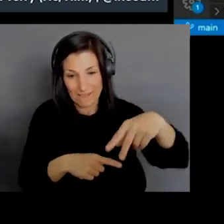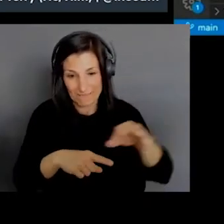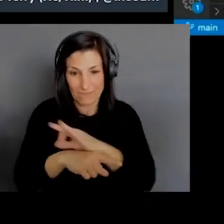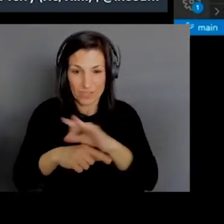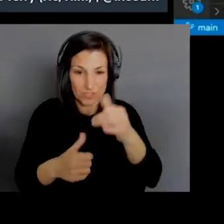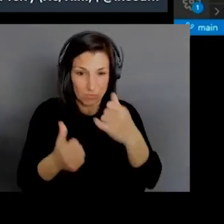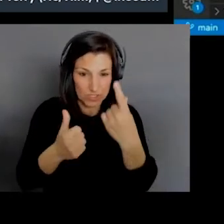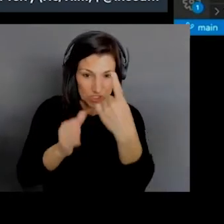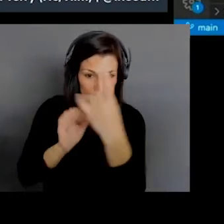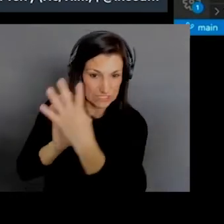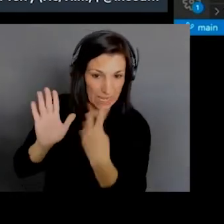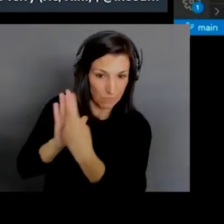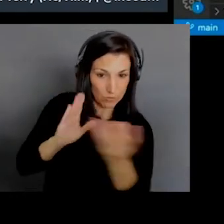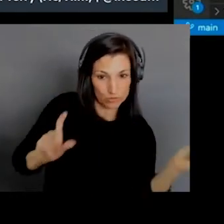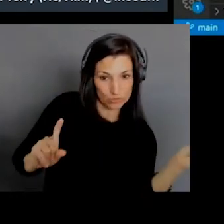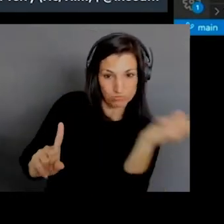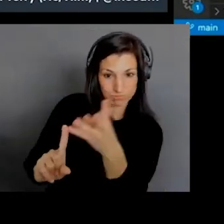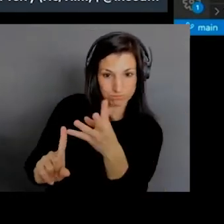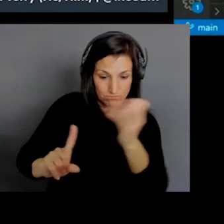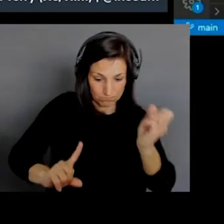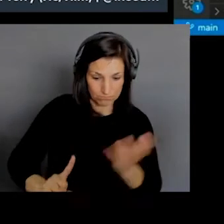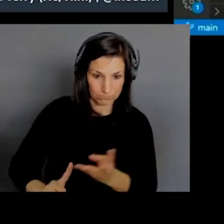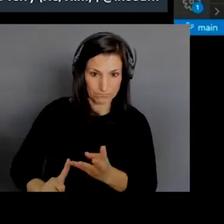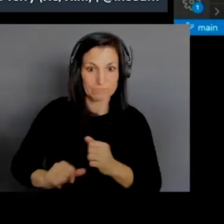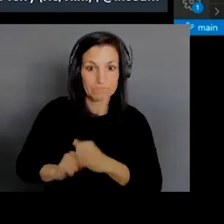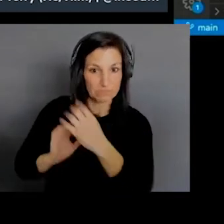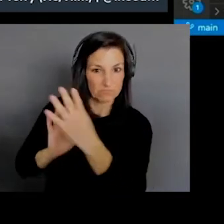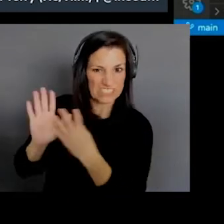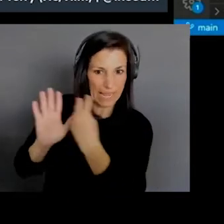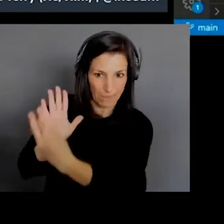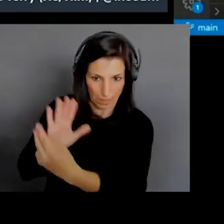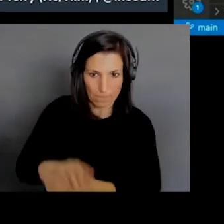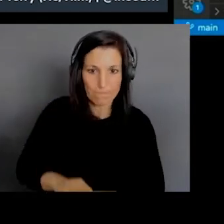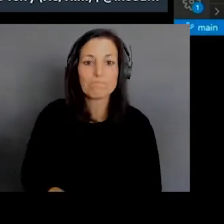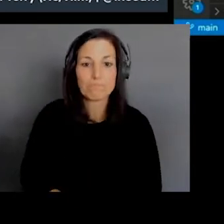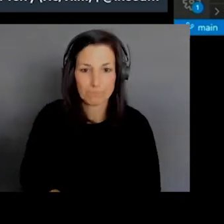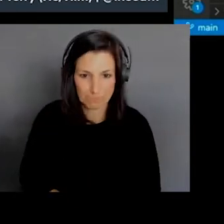So this is just a little bit of confirmation,